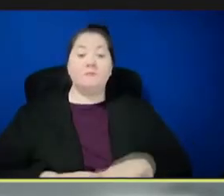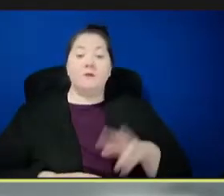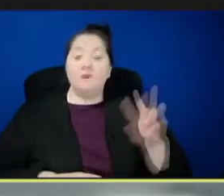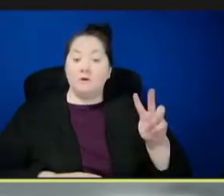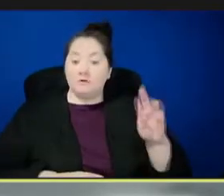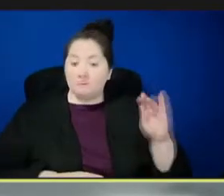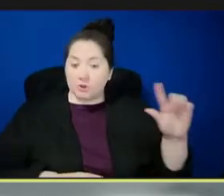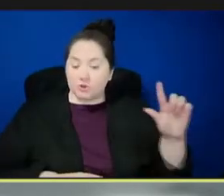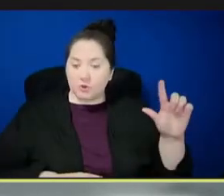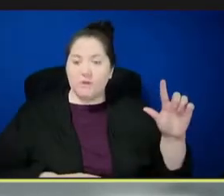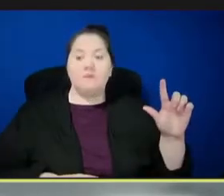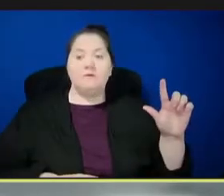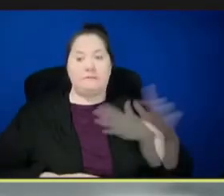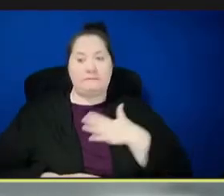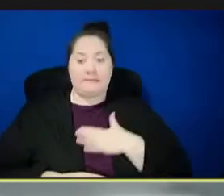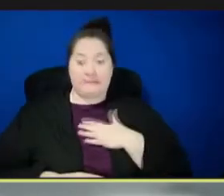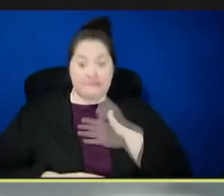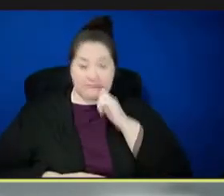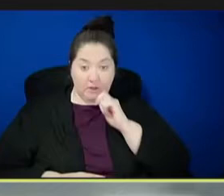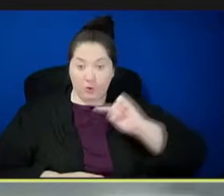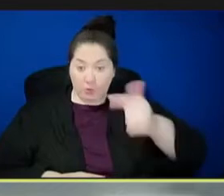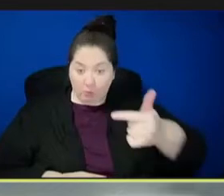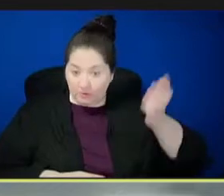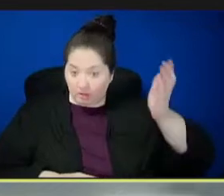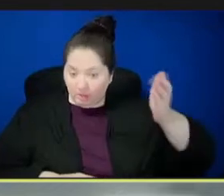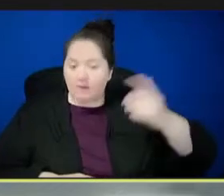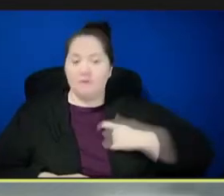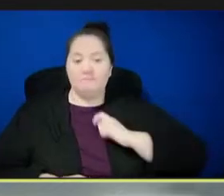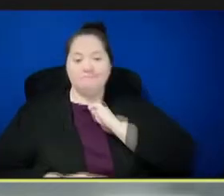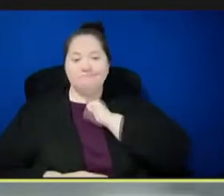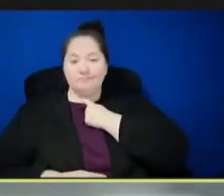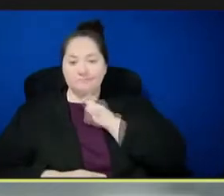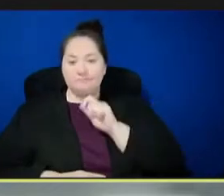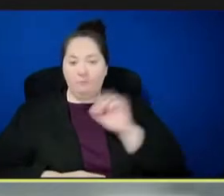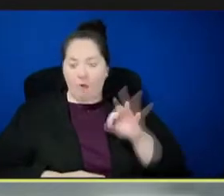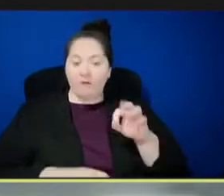mute yourself when not speaking, and please do not use your camera unless you're presenting,